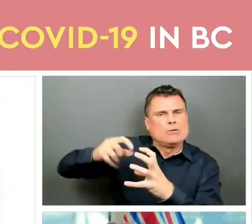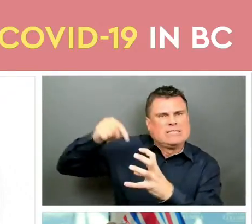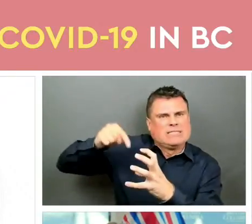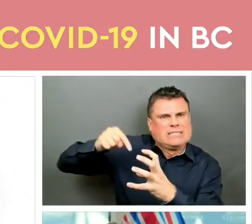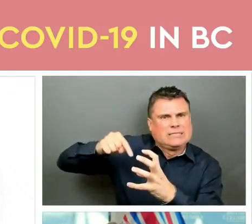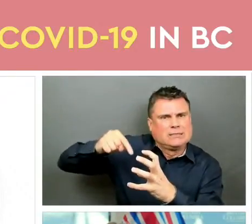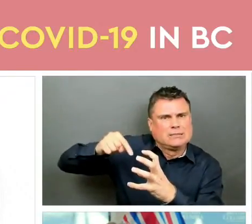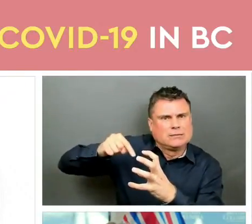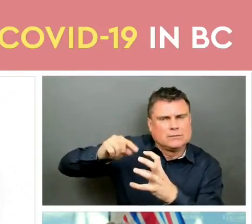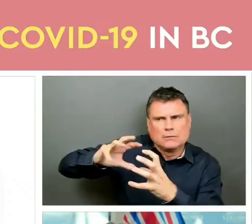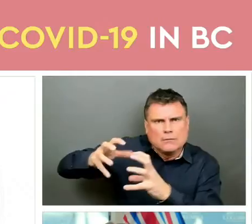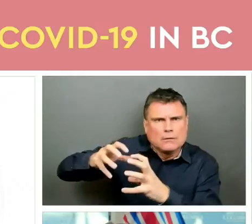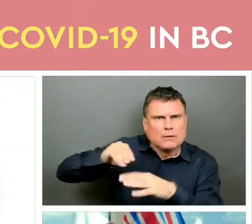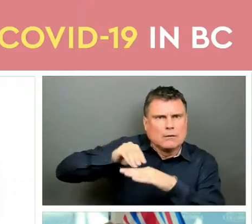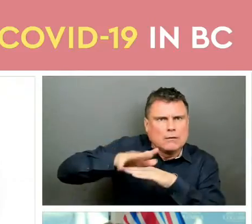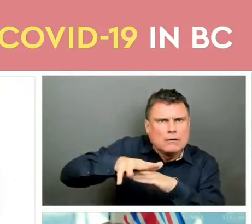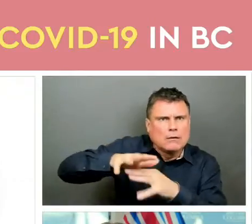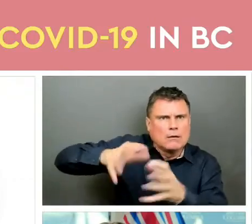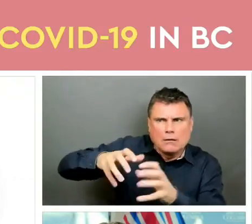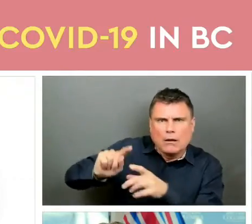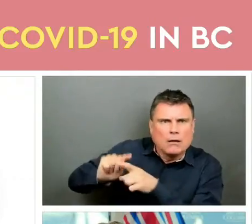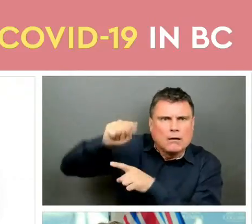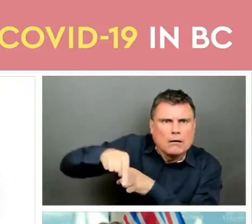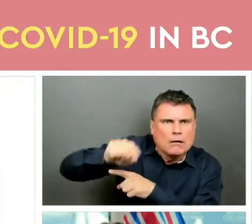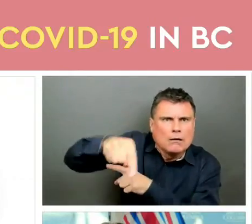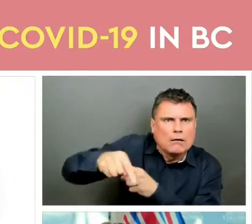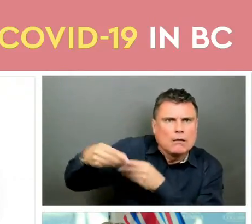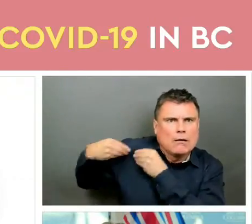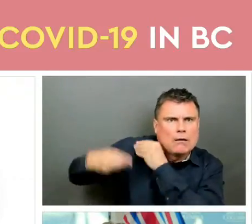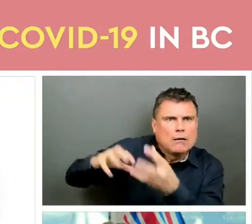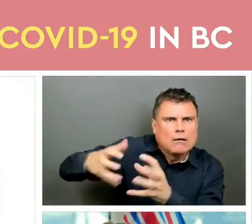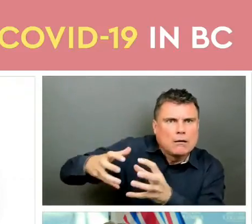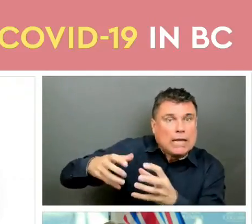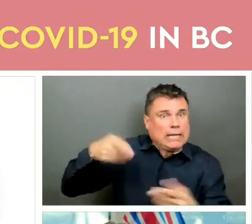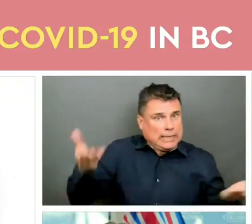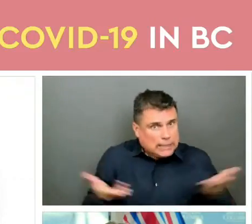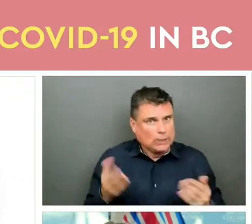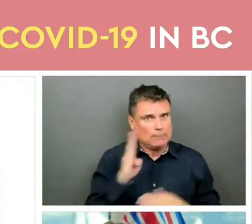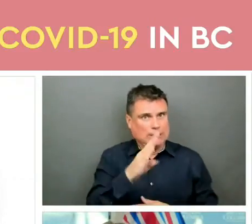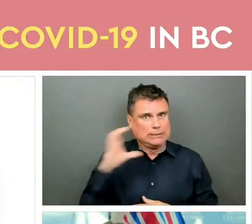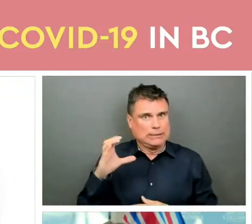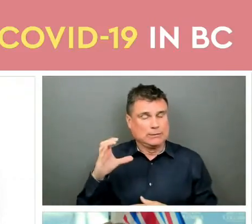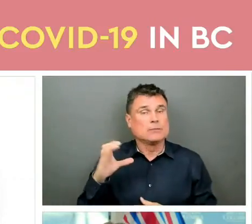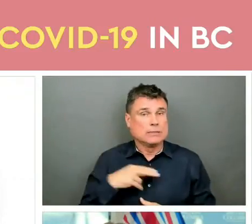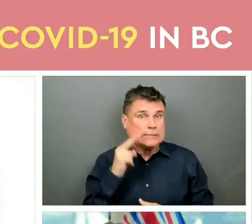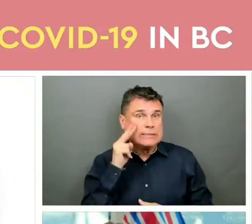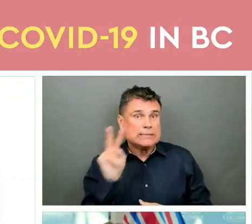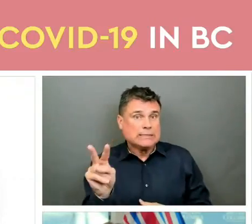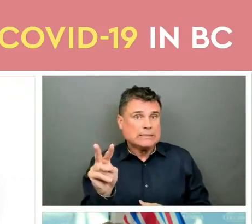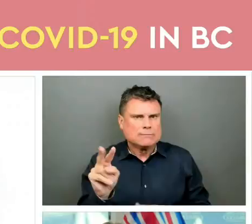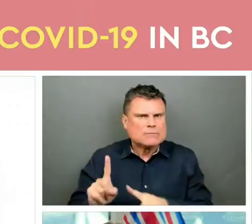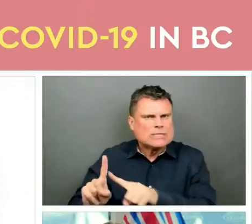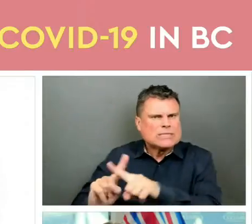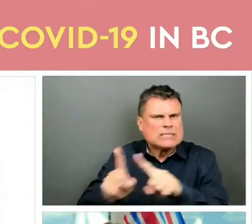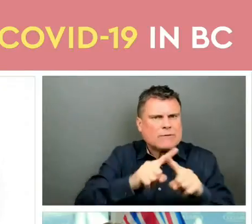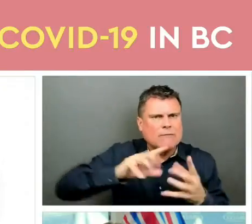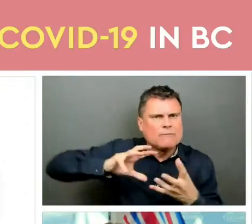the virus that we have seen in British Columbia, has changed and we have had a much increased number of different strains over